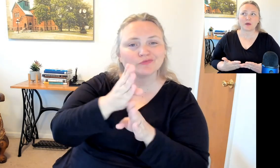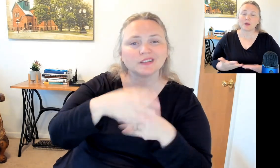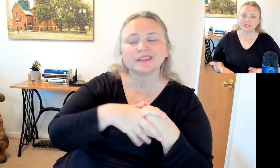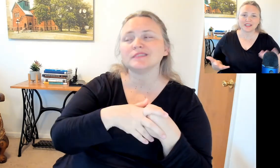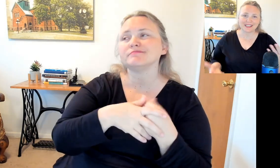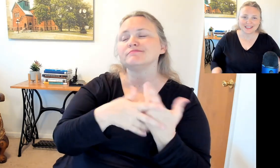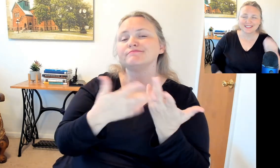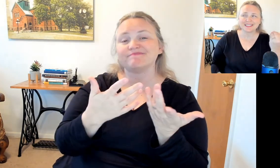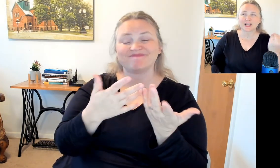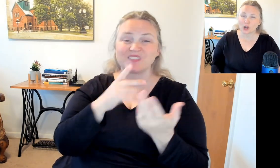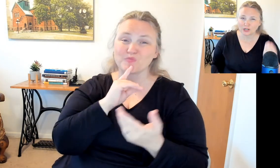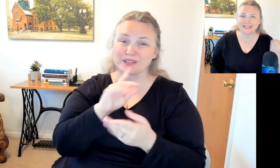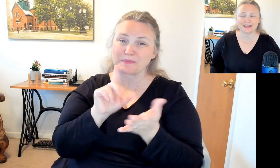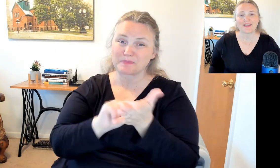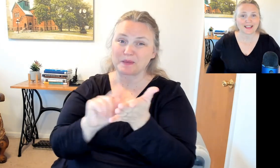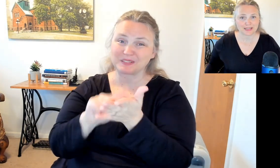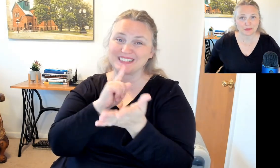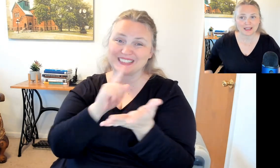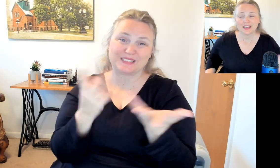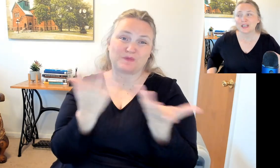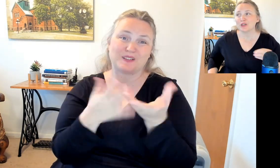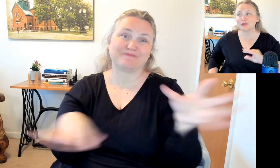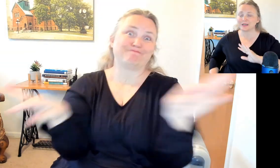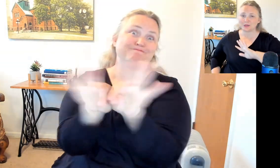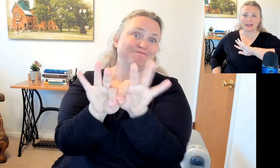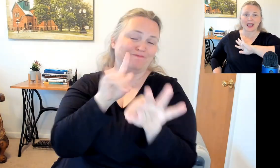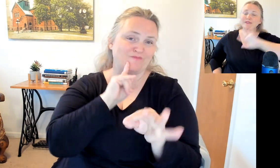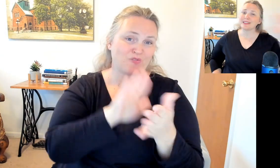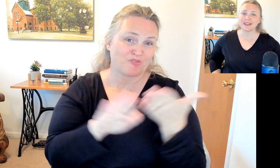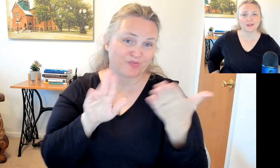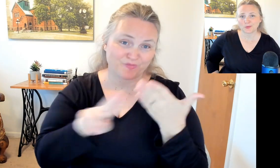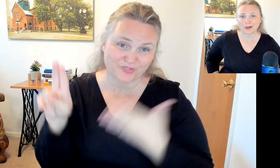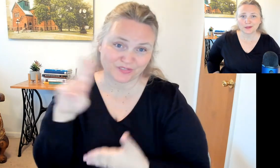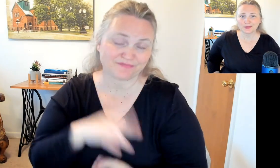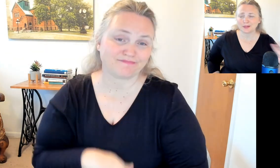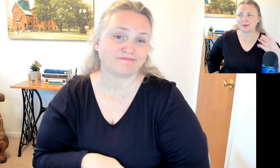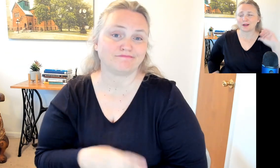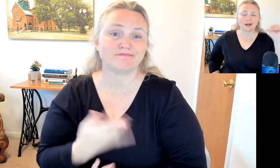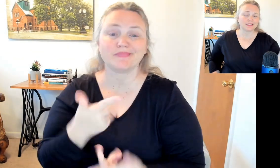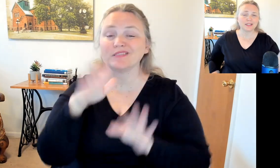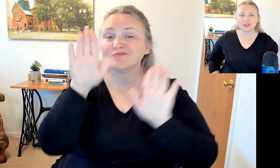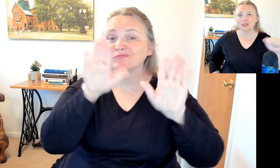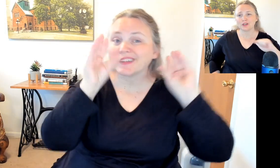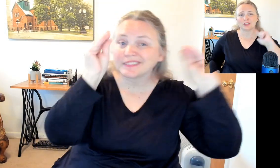Publishing is the currency of academia. You could be doing everything else well, you could be a great teacher, you could